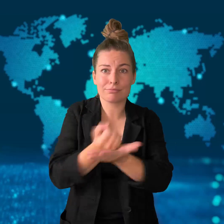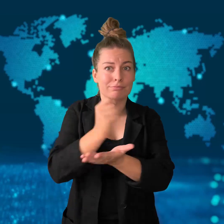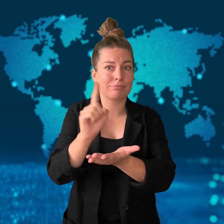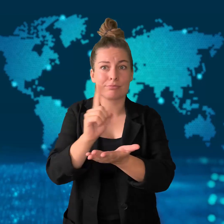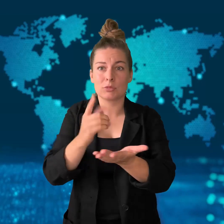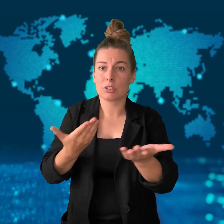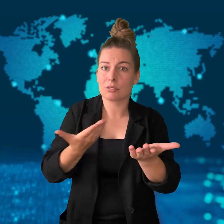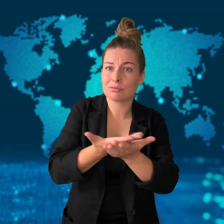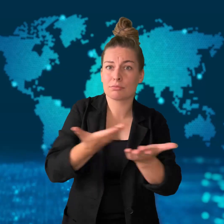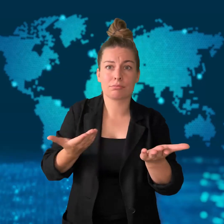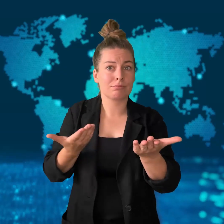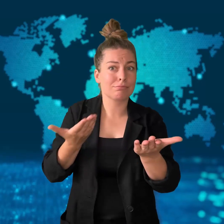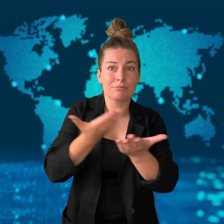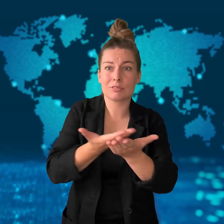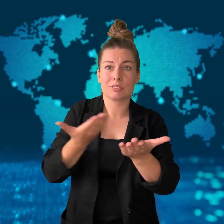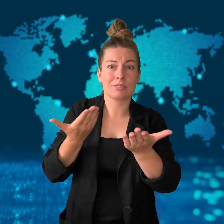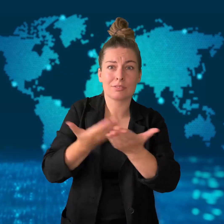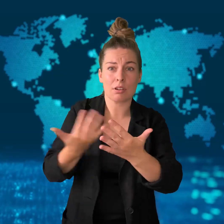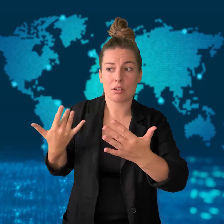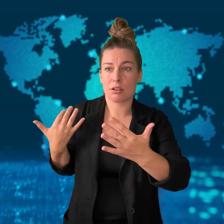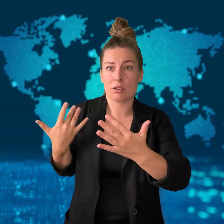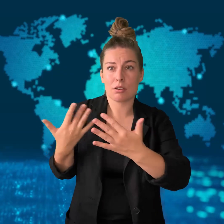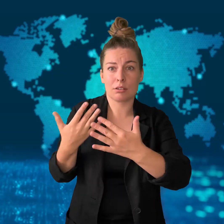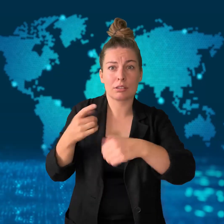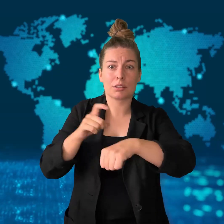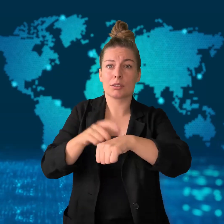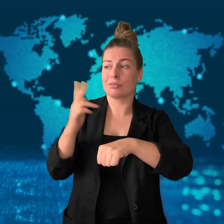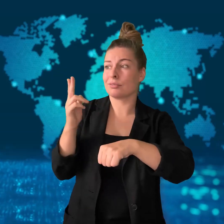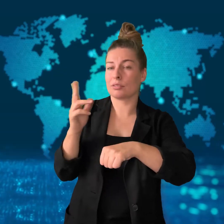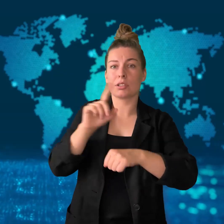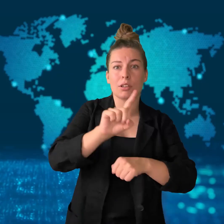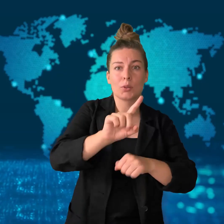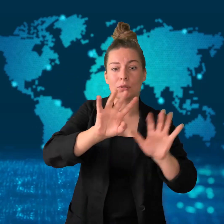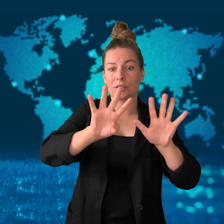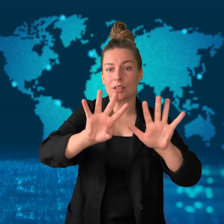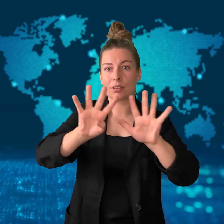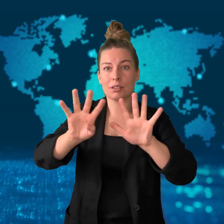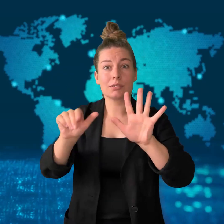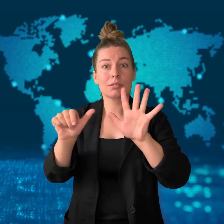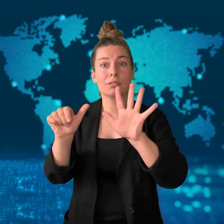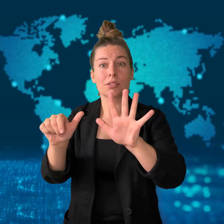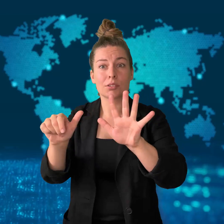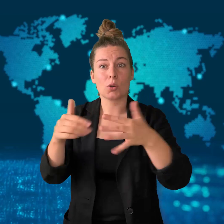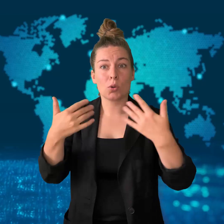there have been six attempts to pass it.